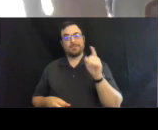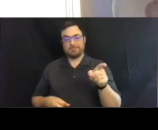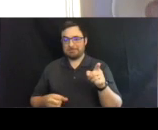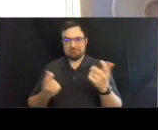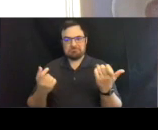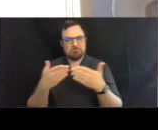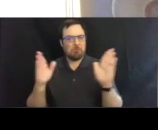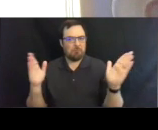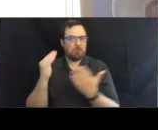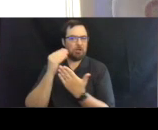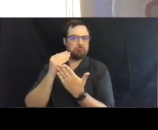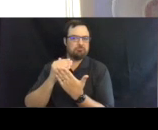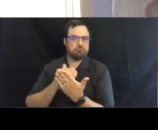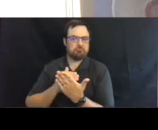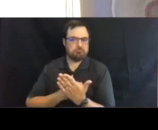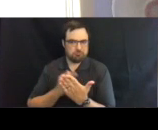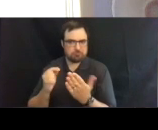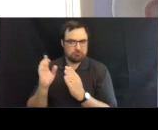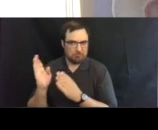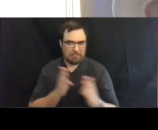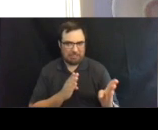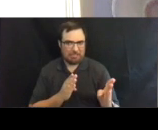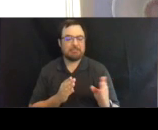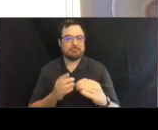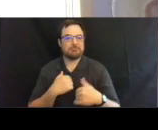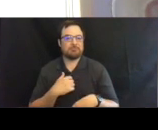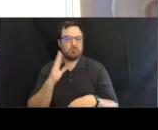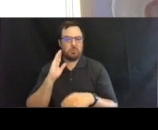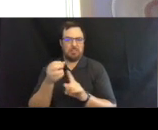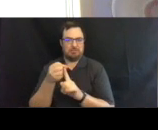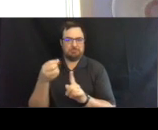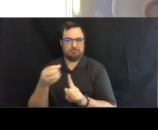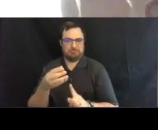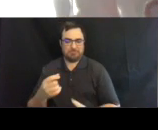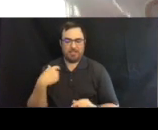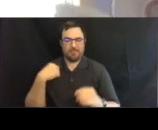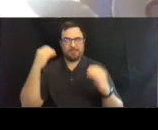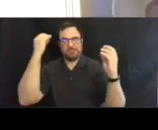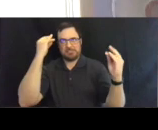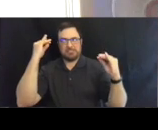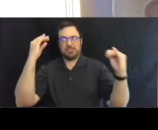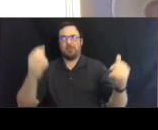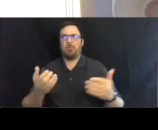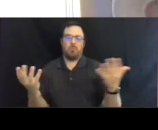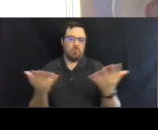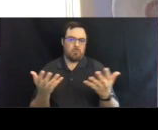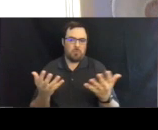my overall lesson plan that we're going to break down in just a second. I have thought in my head, what can I include that's cognitive?